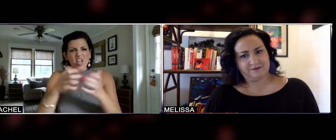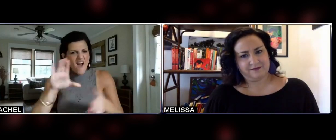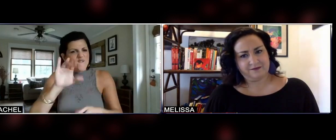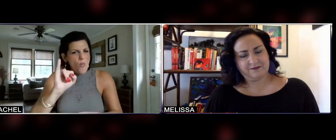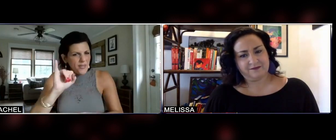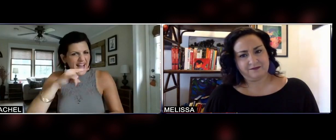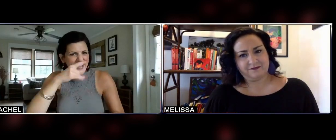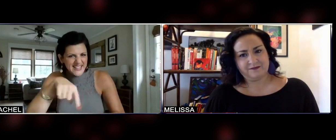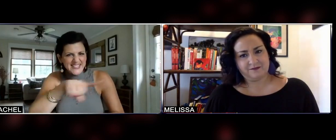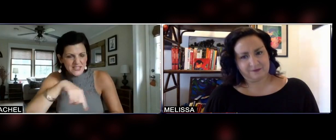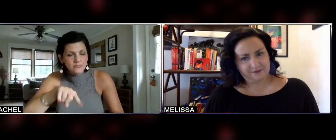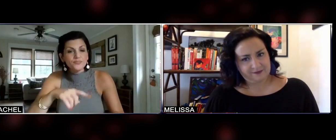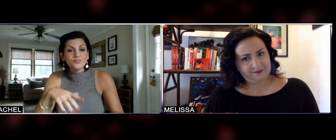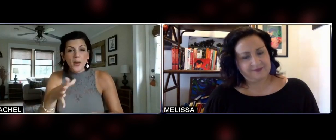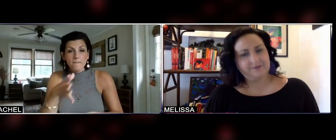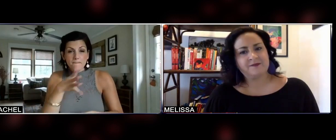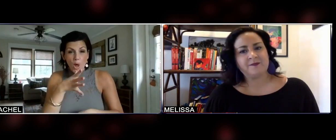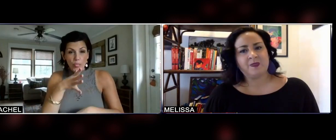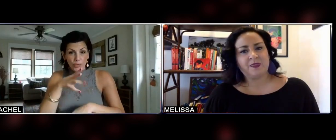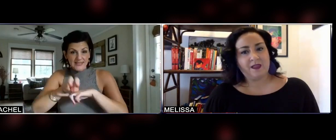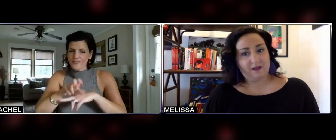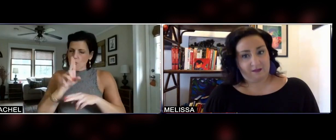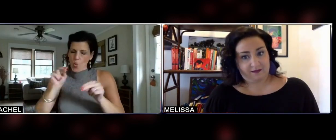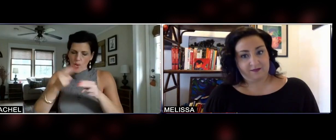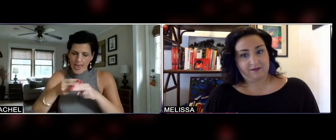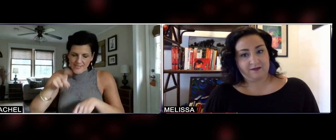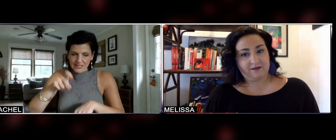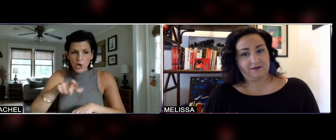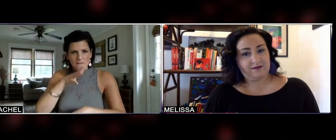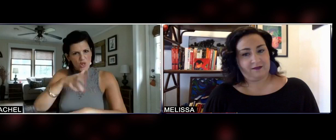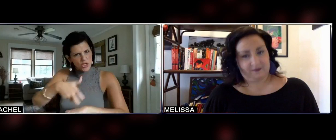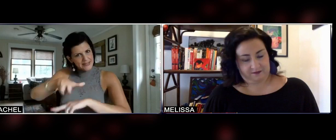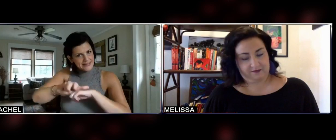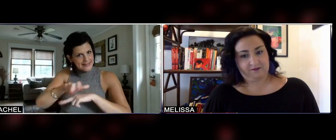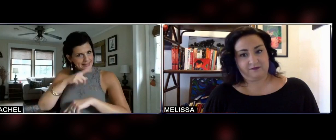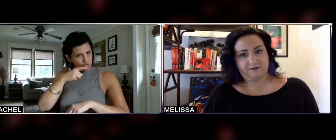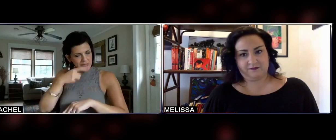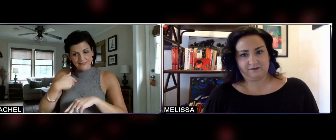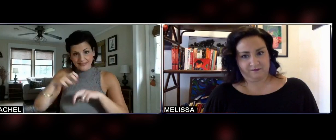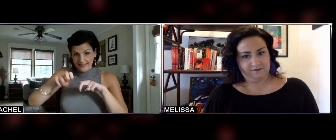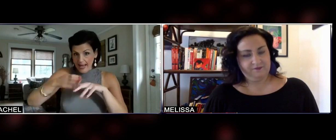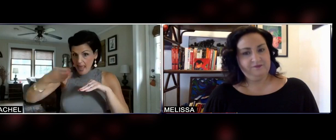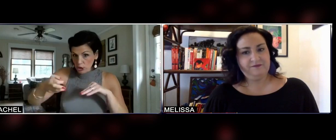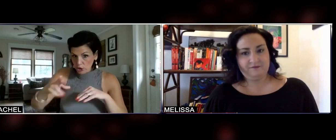I went to a playgroup, with other mothers - no names needed! I remember when the mother sat down